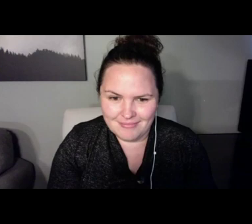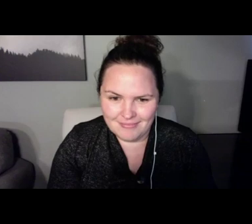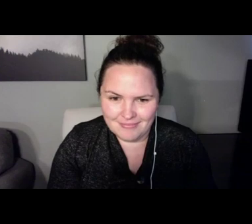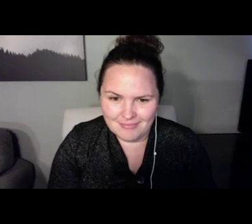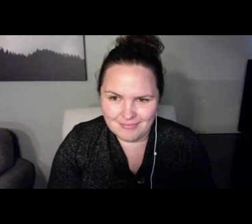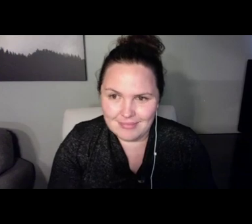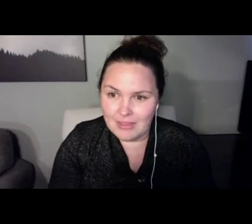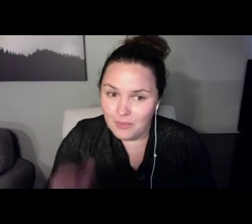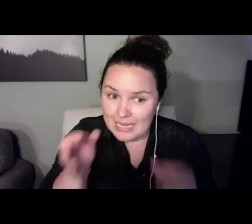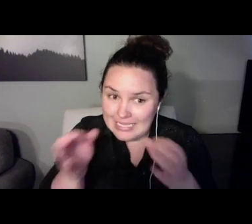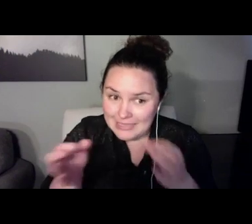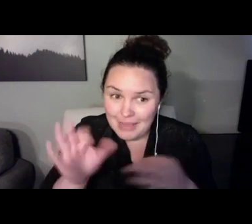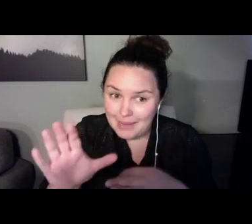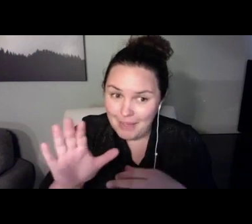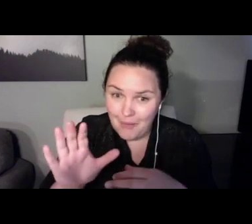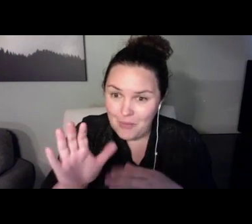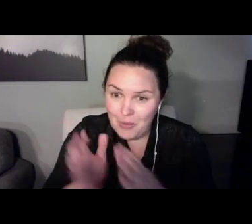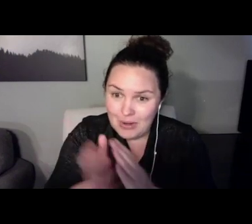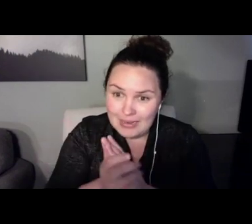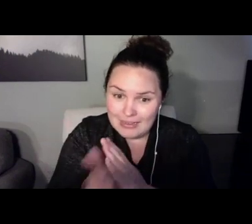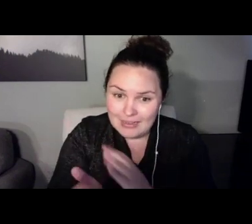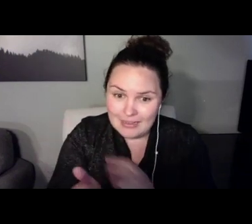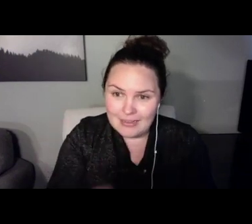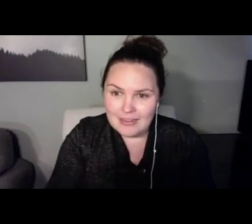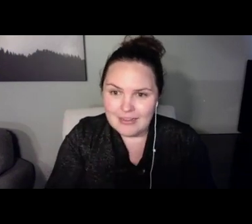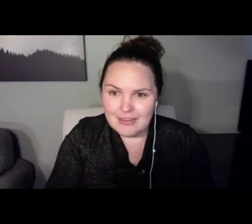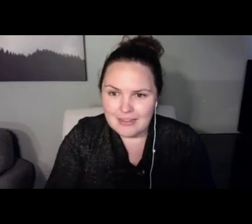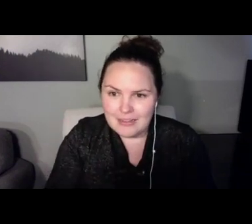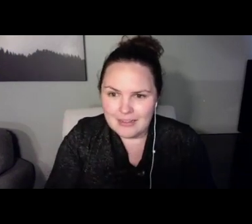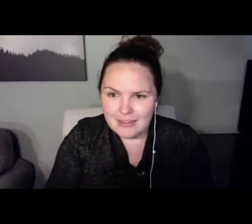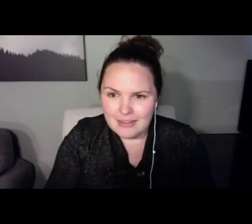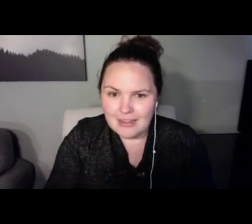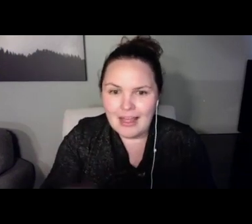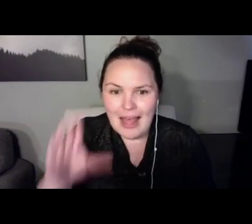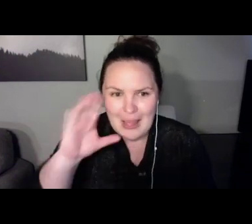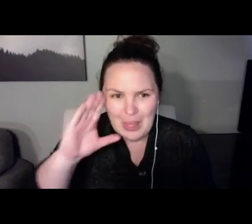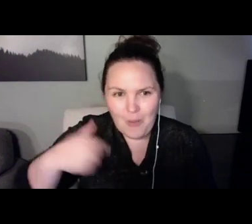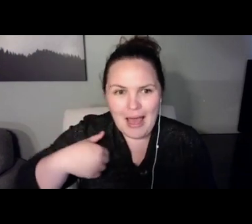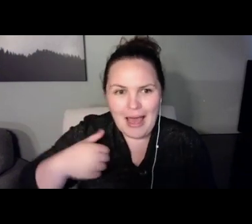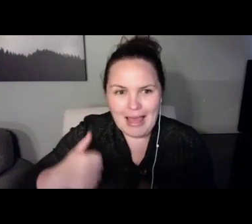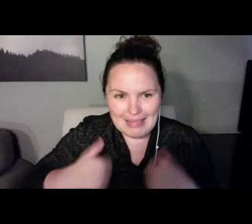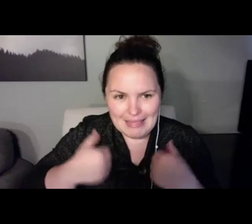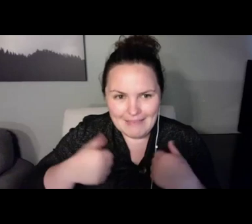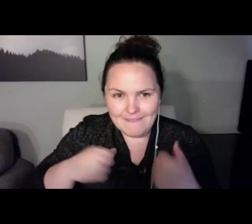Eme: Okay. I live at Kokomo, Indiana.